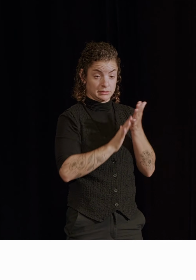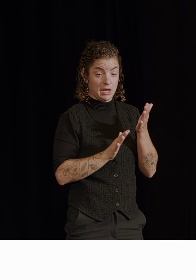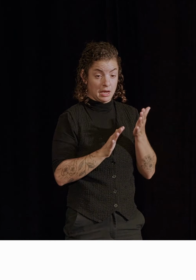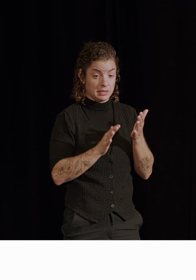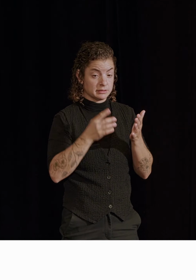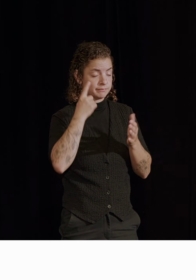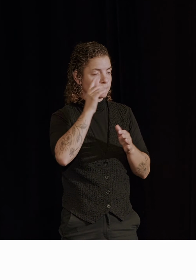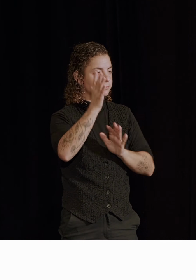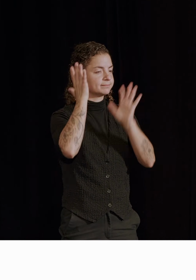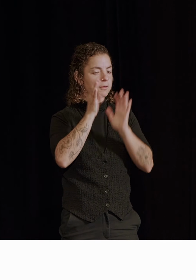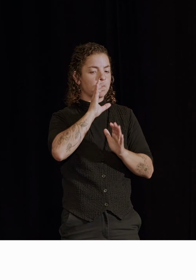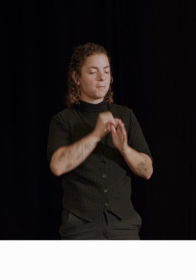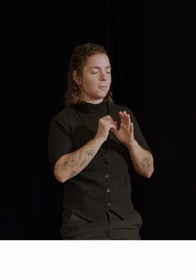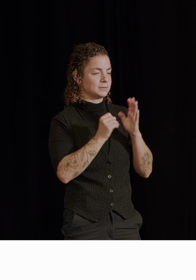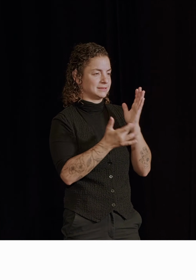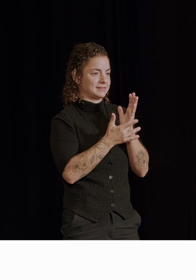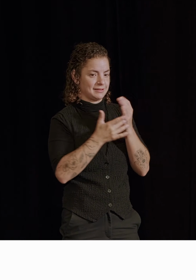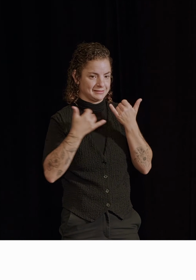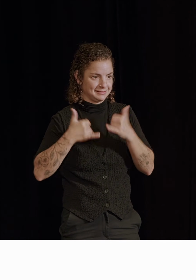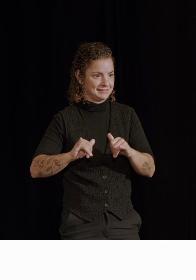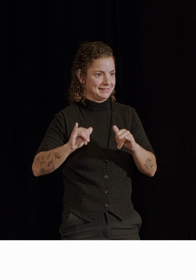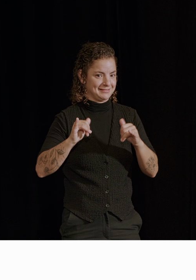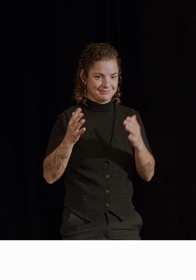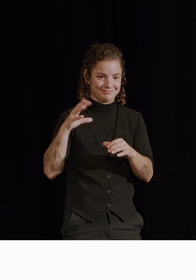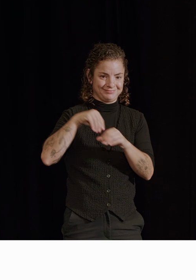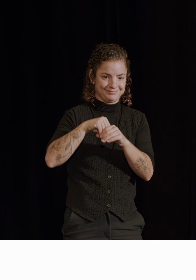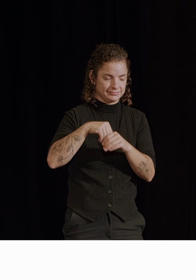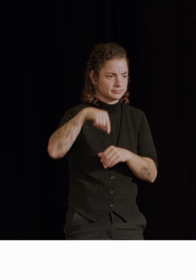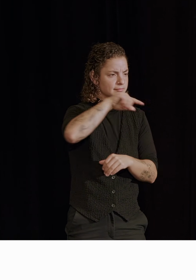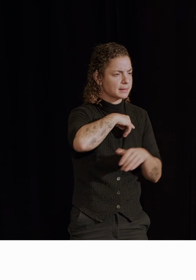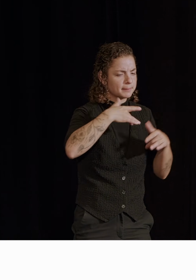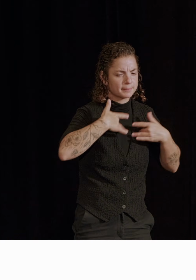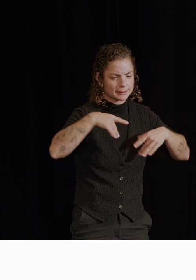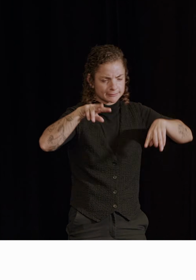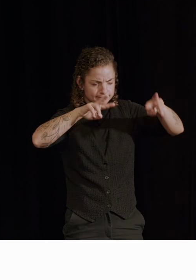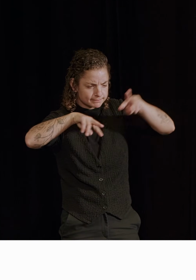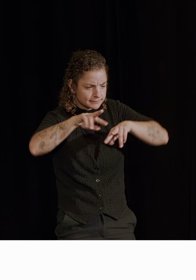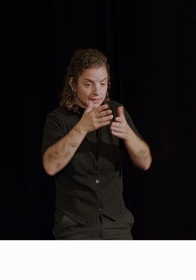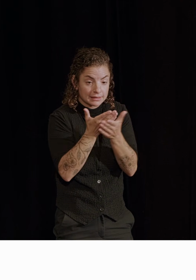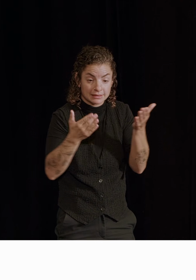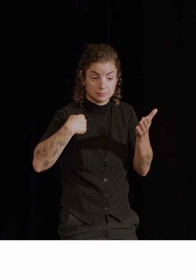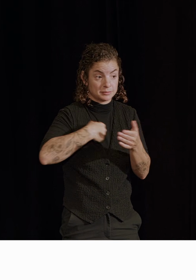naturally tends towards things that can be used across multiple senses.